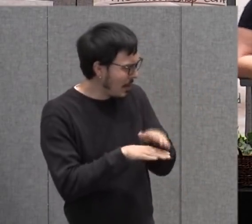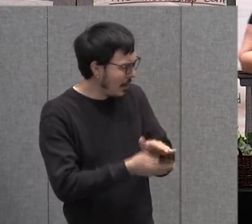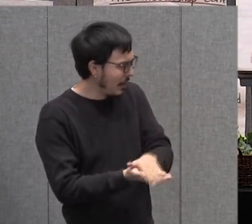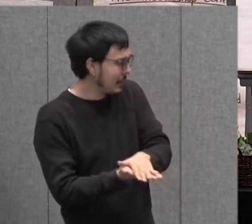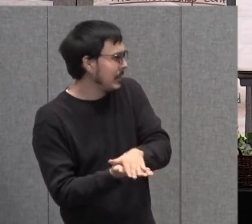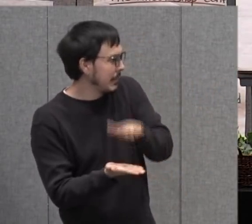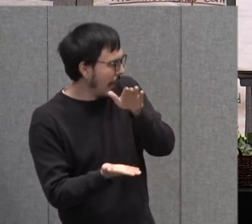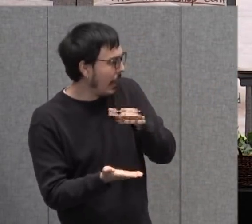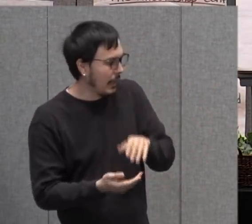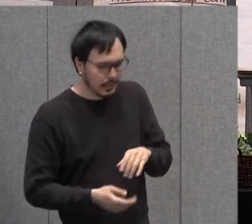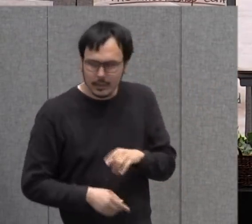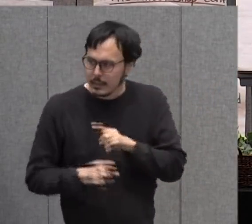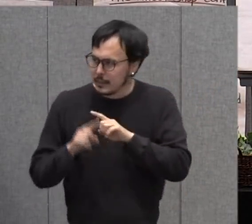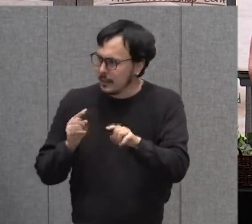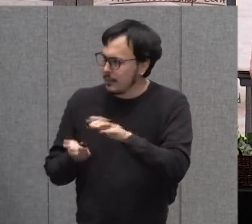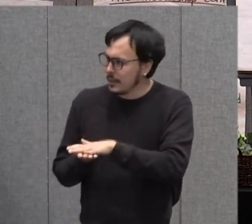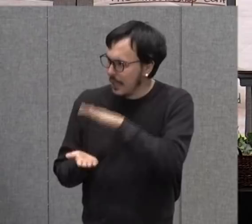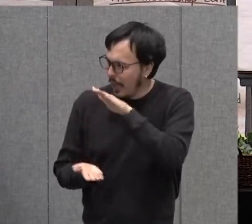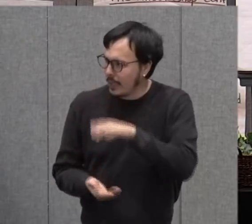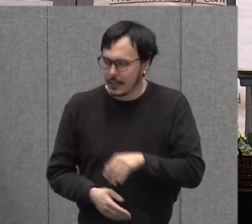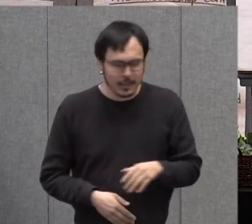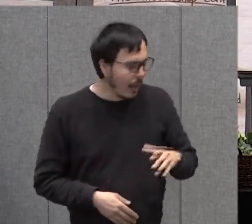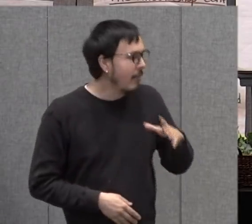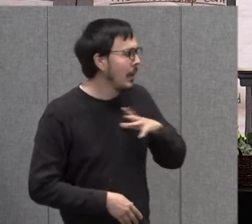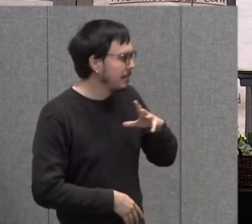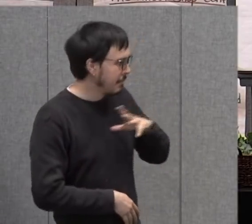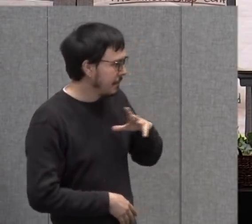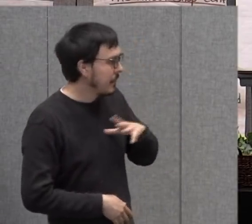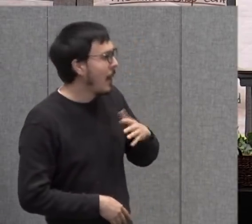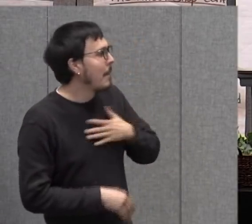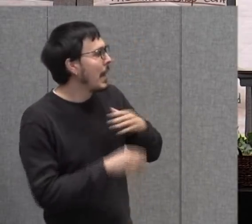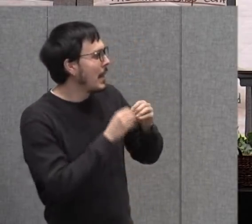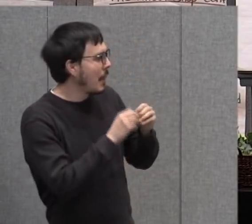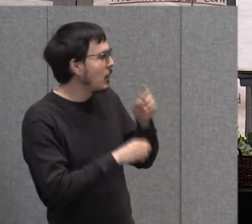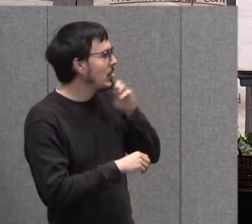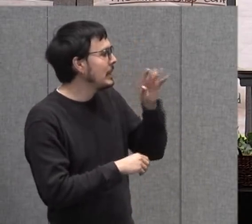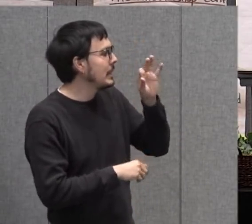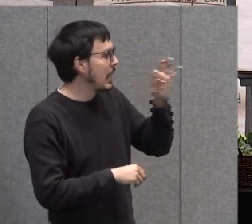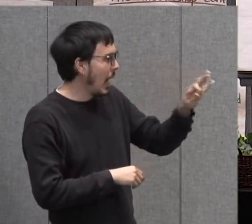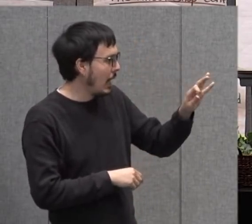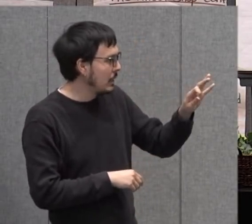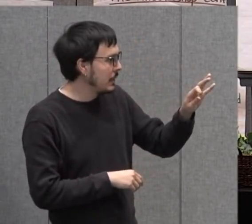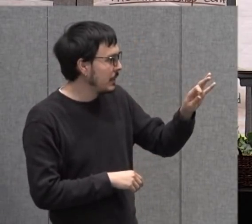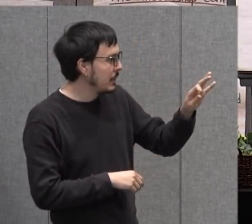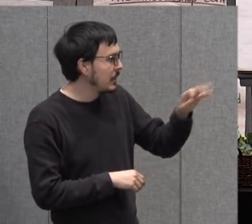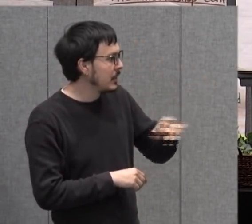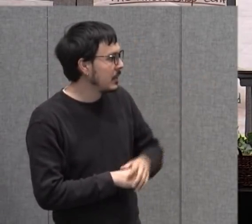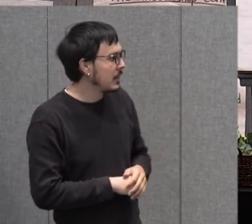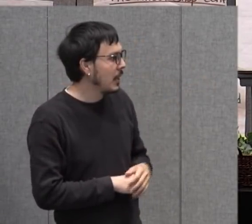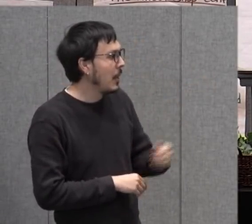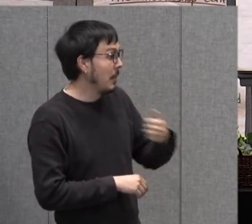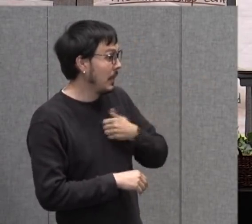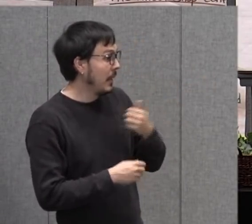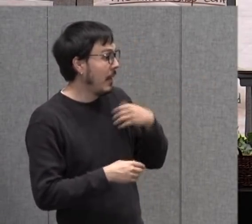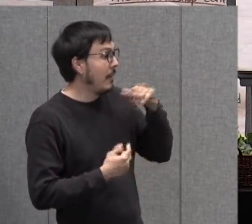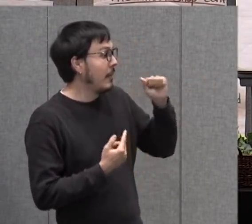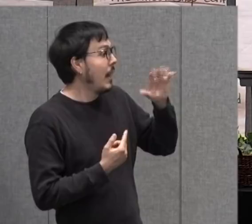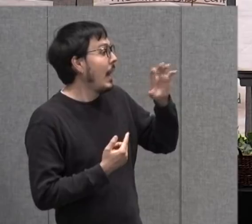Okay, do a different stack, sounds like a plan. All right, my number is nine. I have an ace, that's a one.